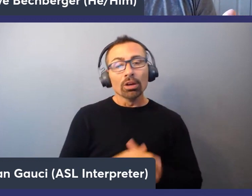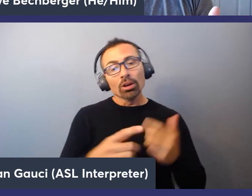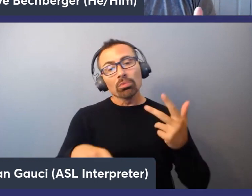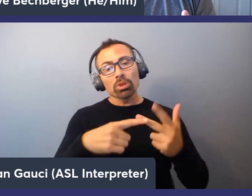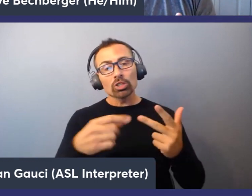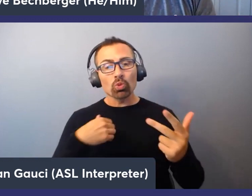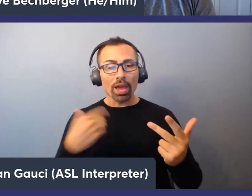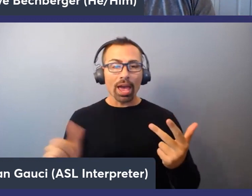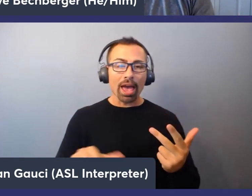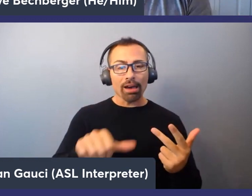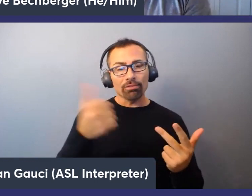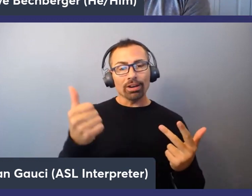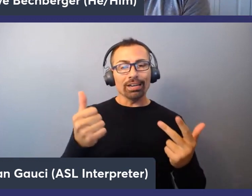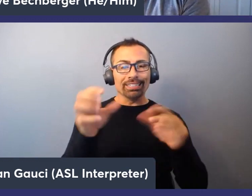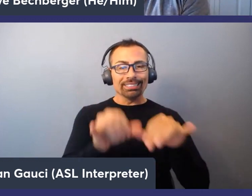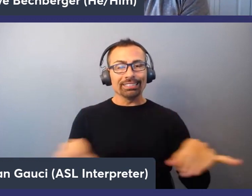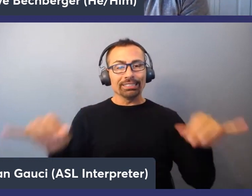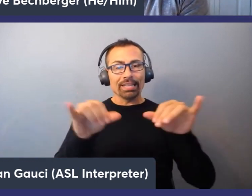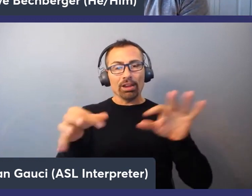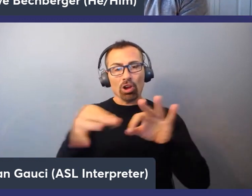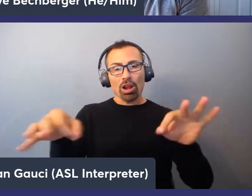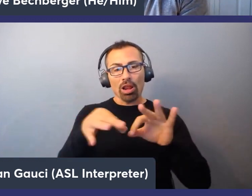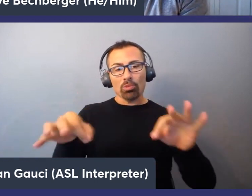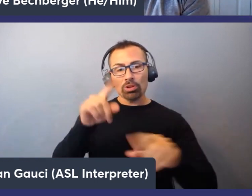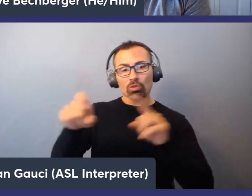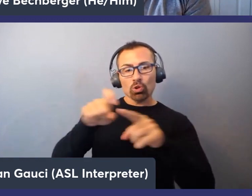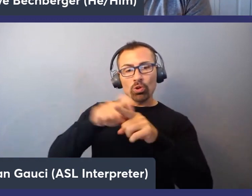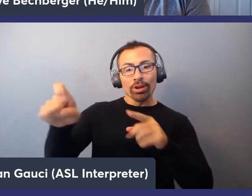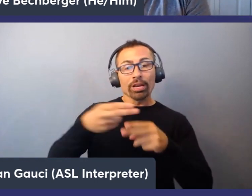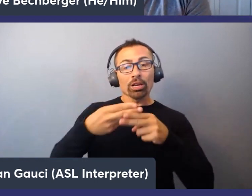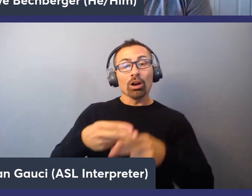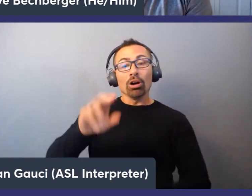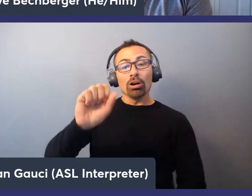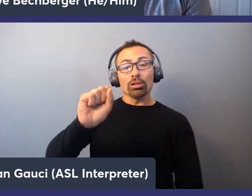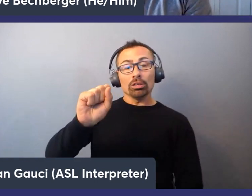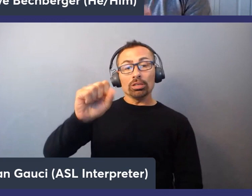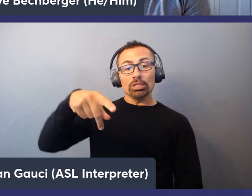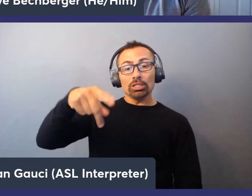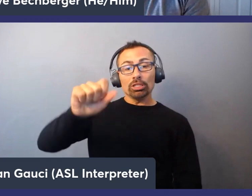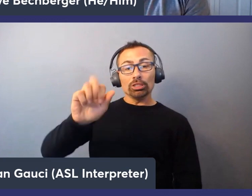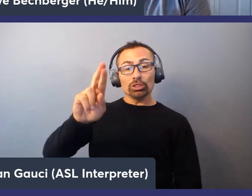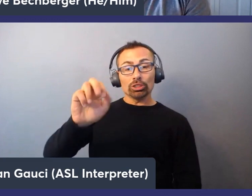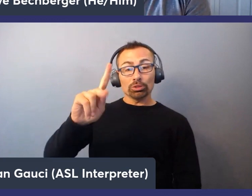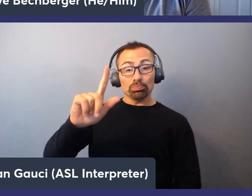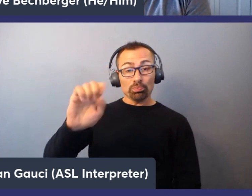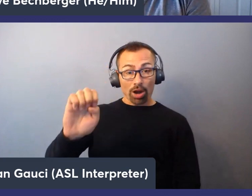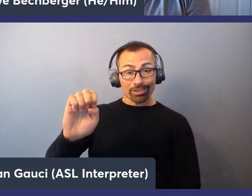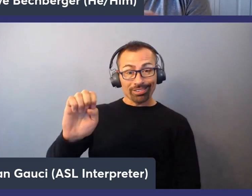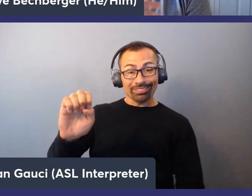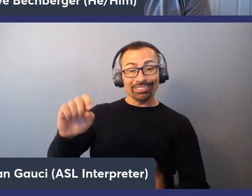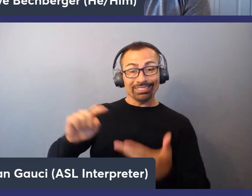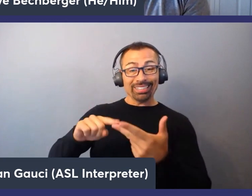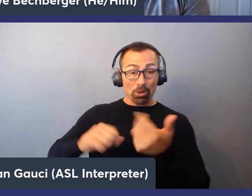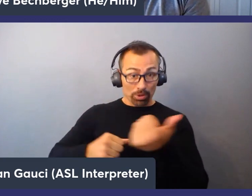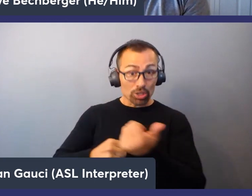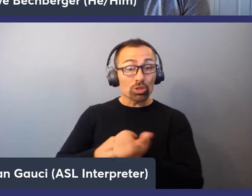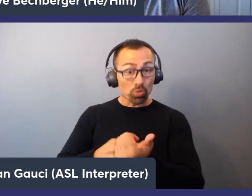called Sparkle, we support that. For the property graph for the long since its inception,